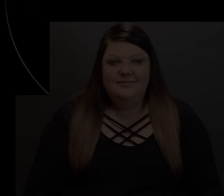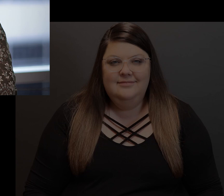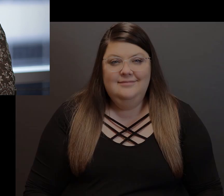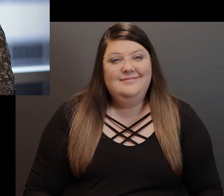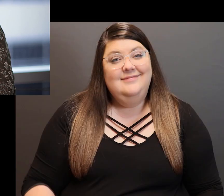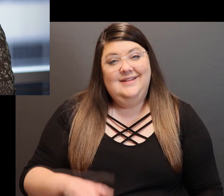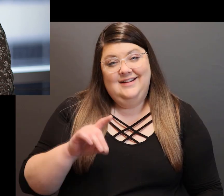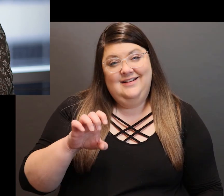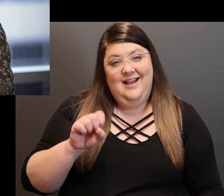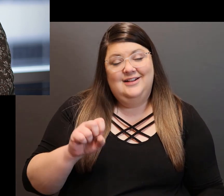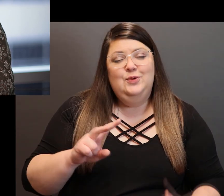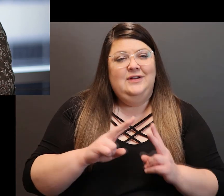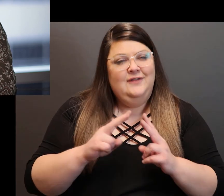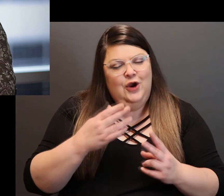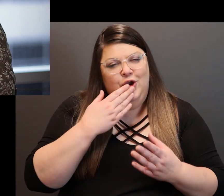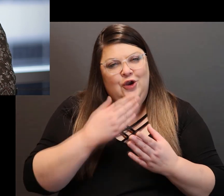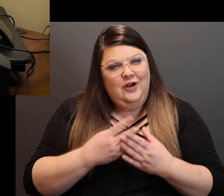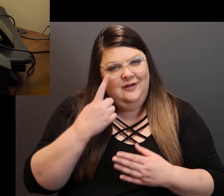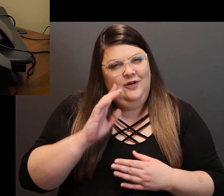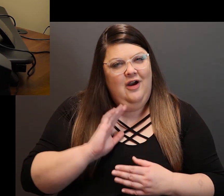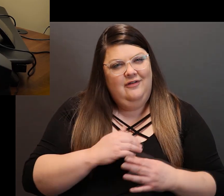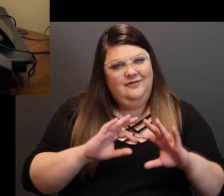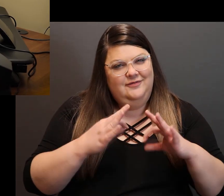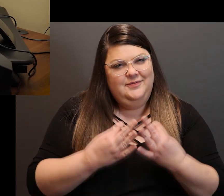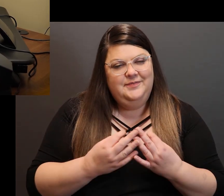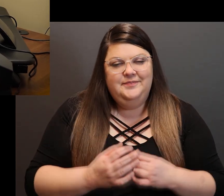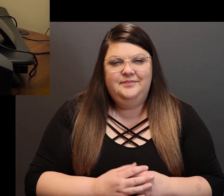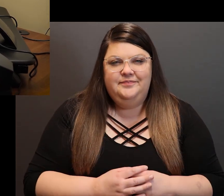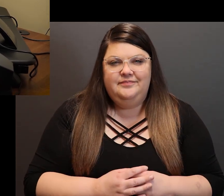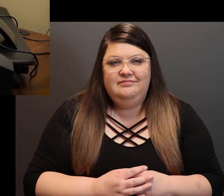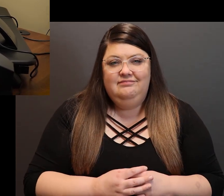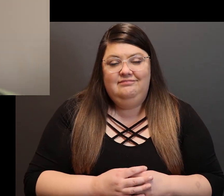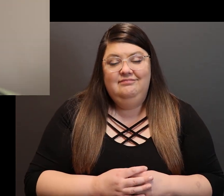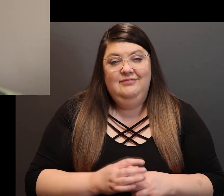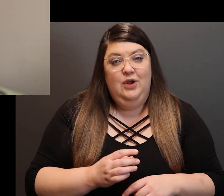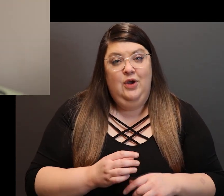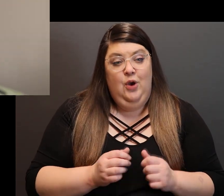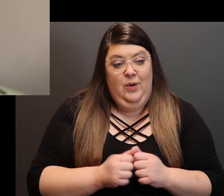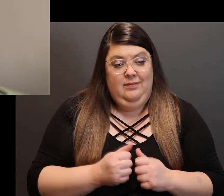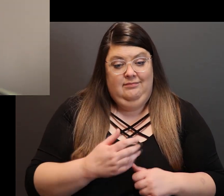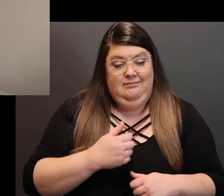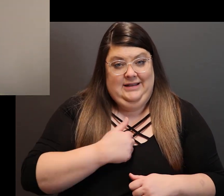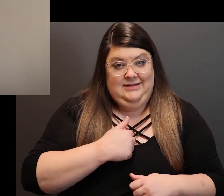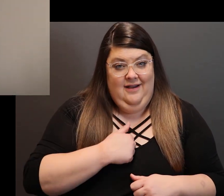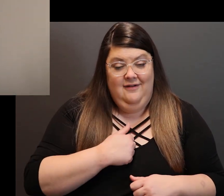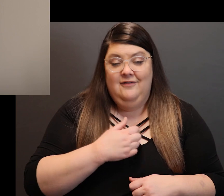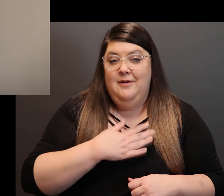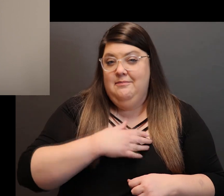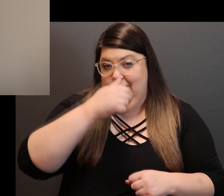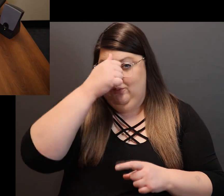DES was really good to our family. Between my brother, myself, and my parents,